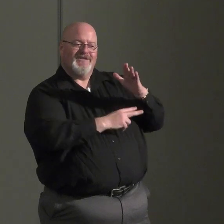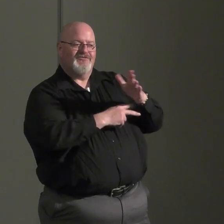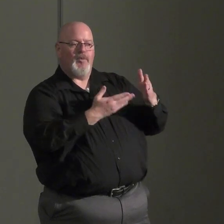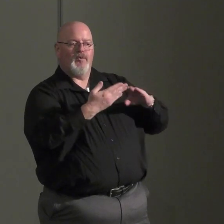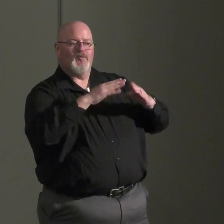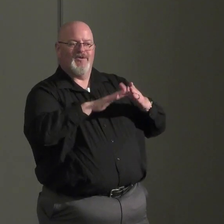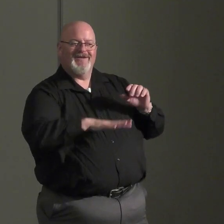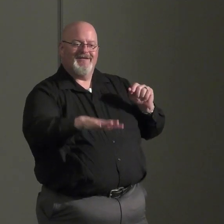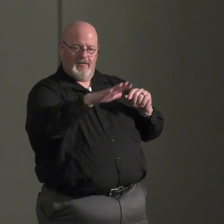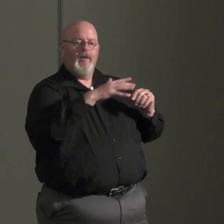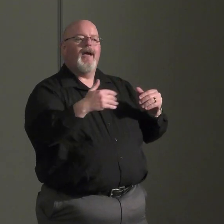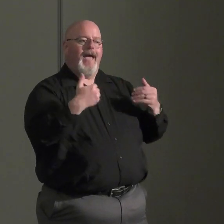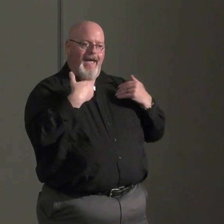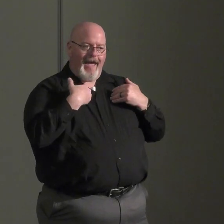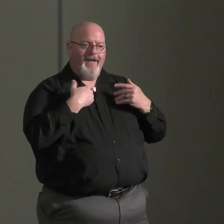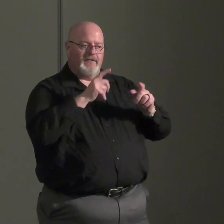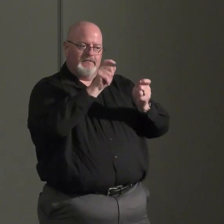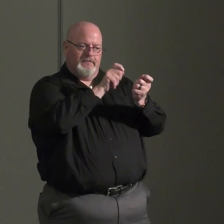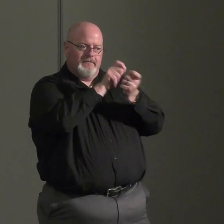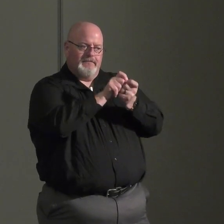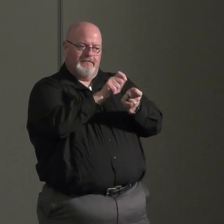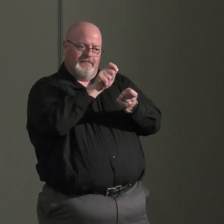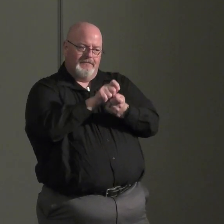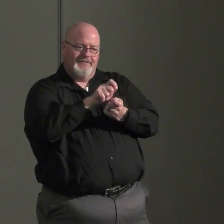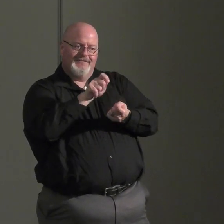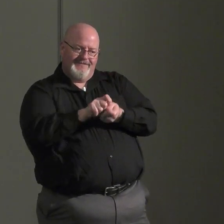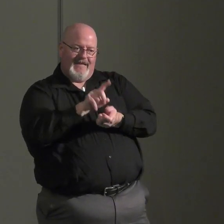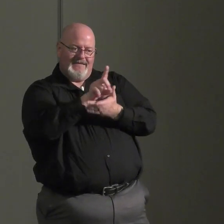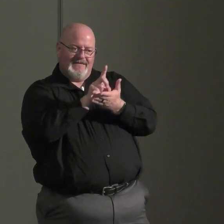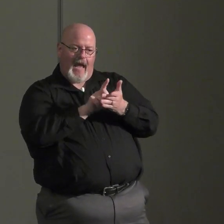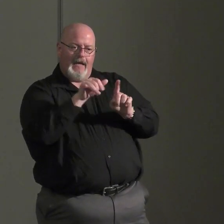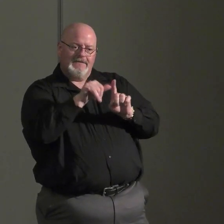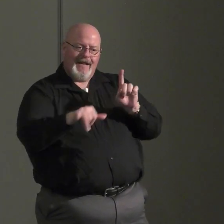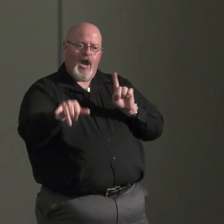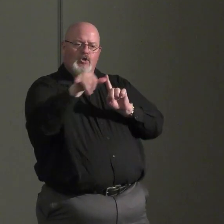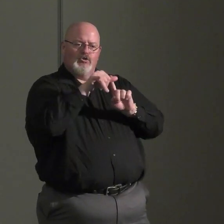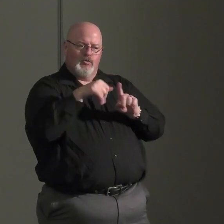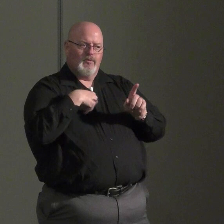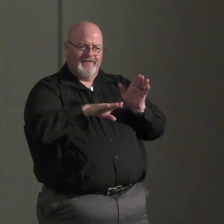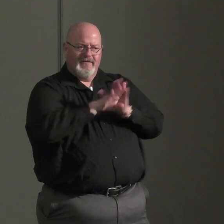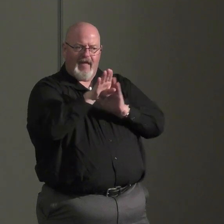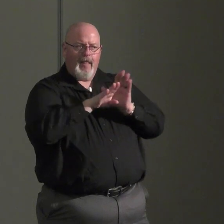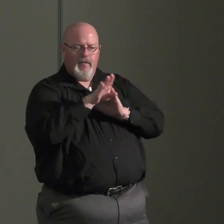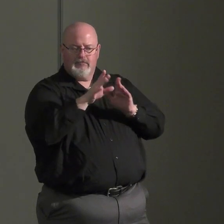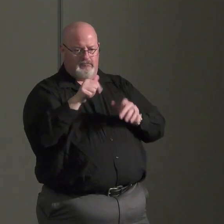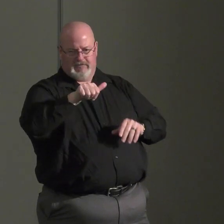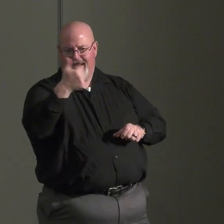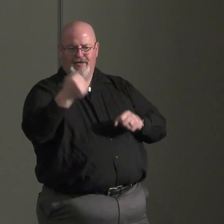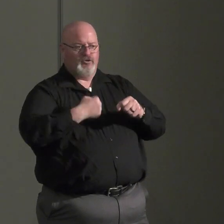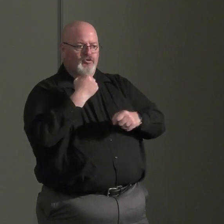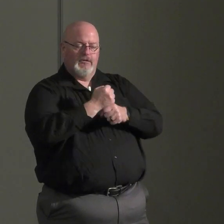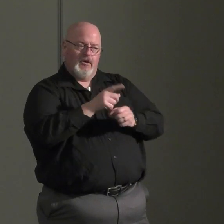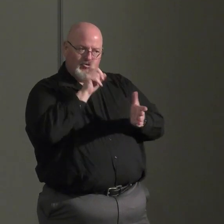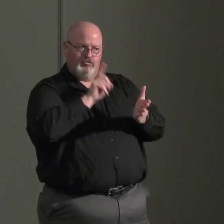we have specific designs standards that we developed over a decade of research.